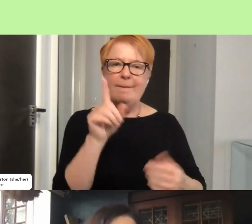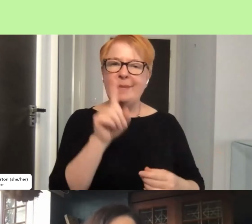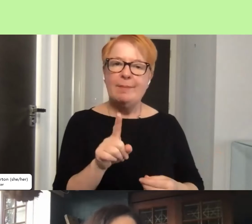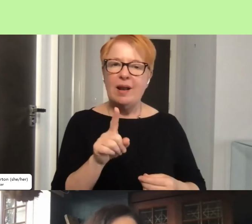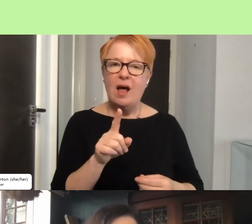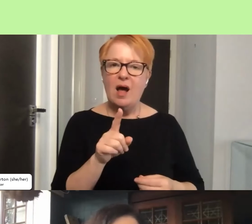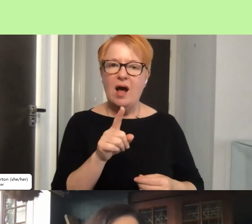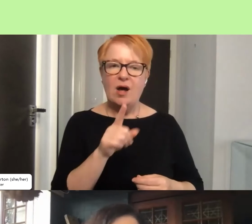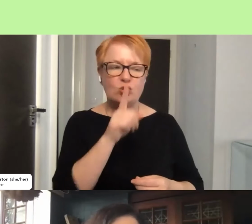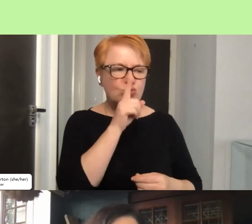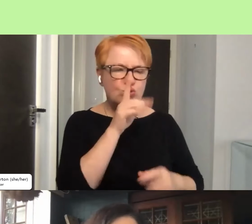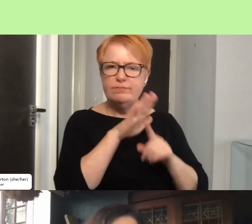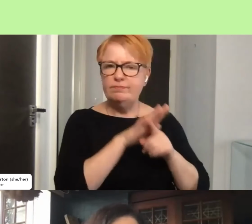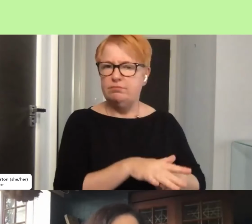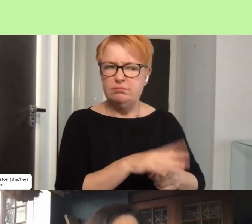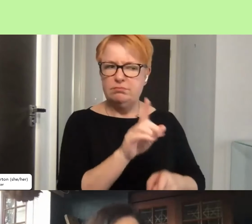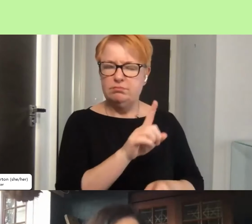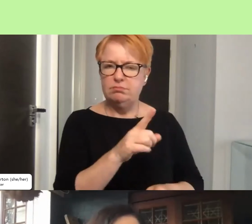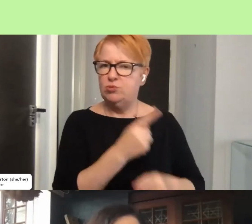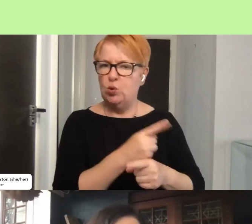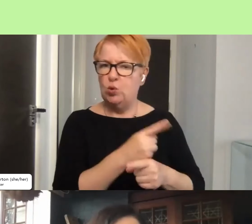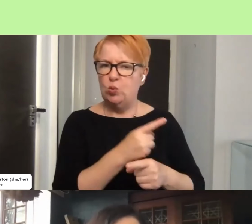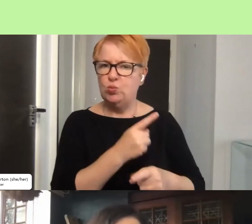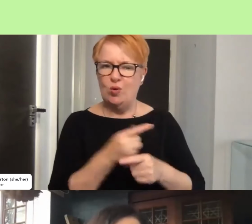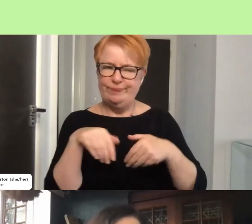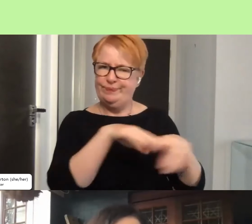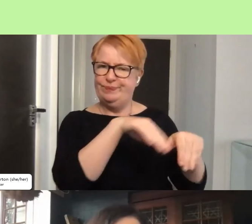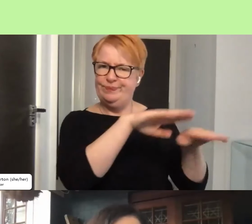to speak and pushed out of the way.